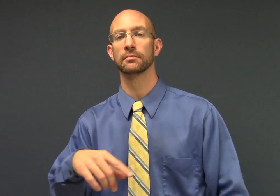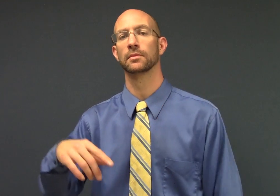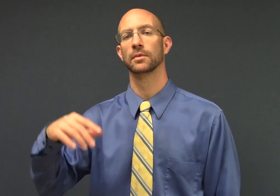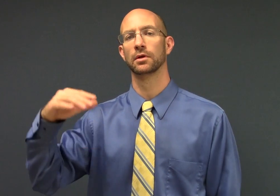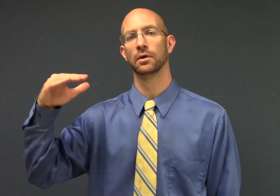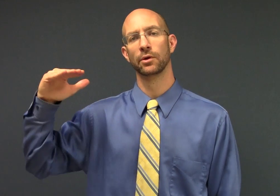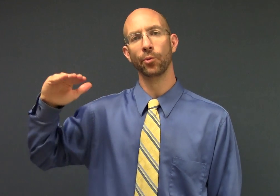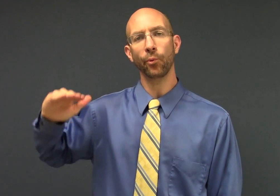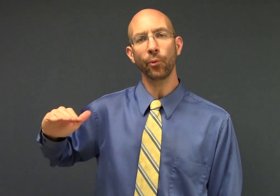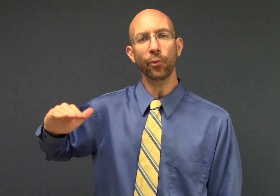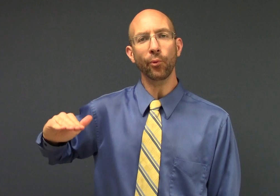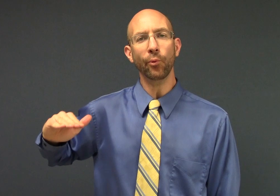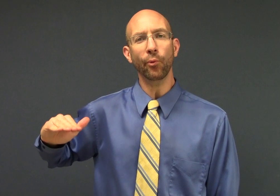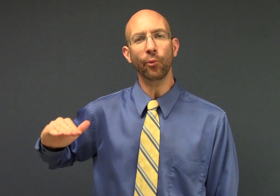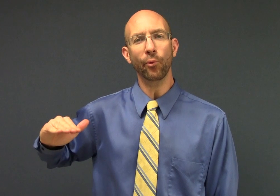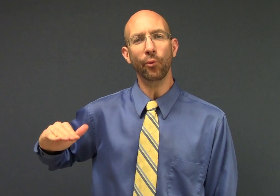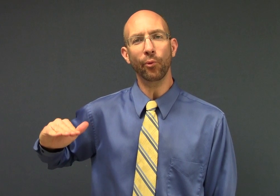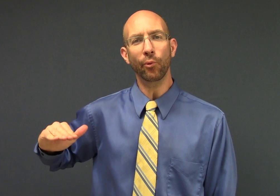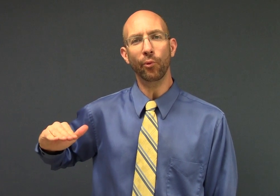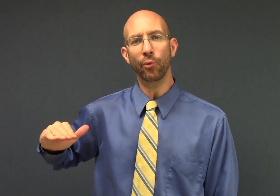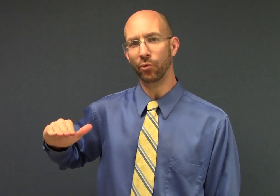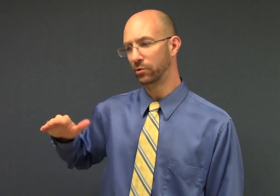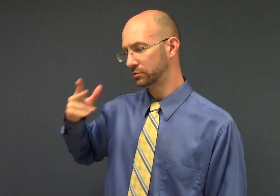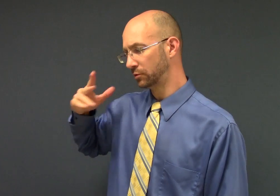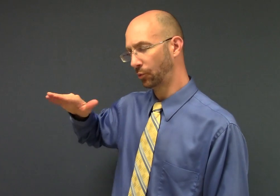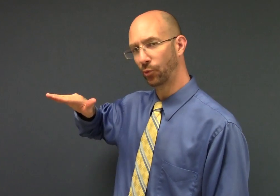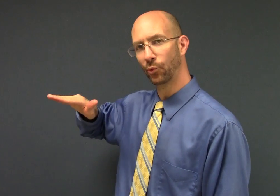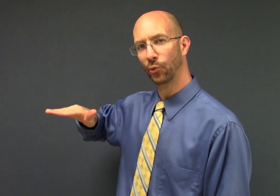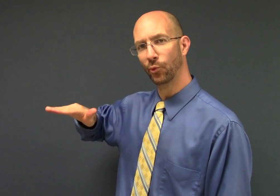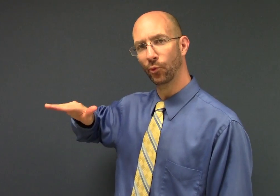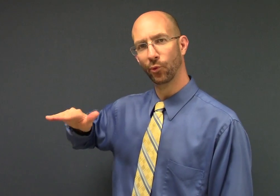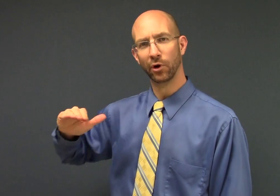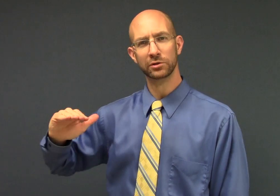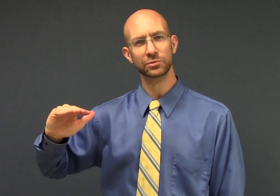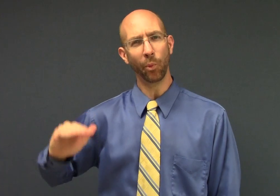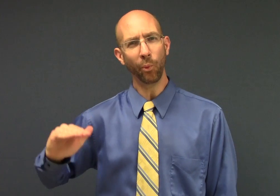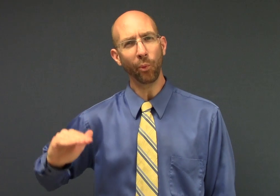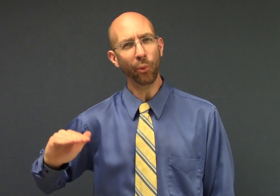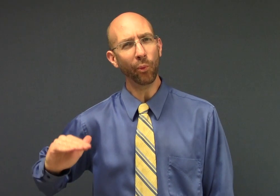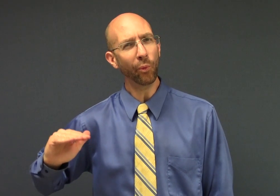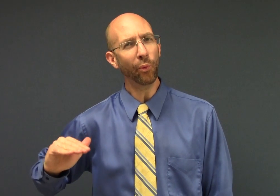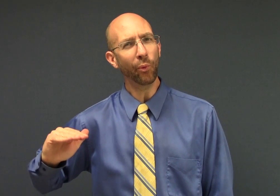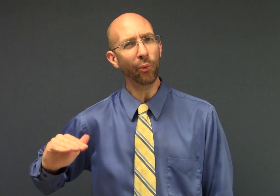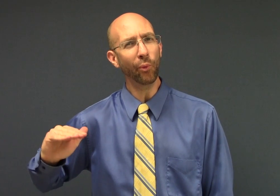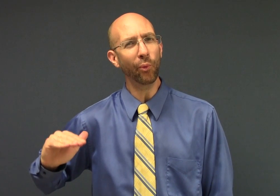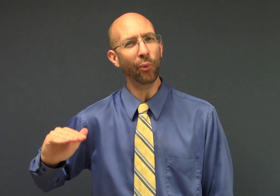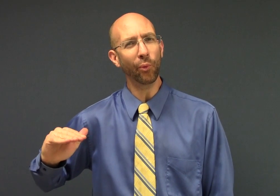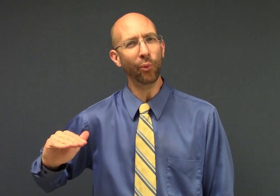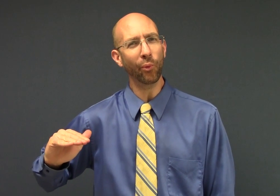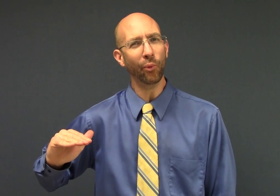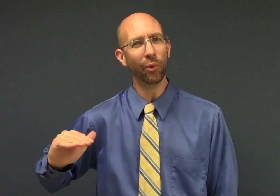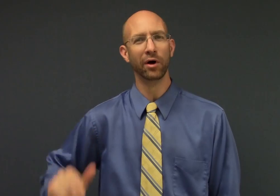3) SHORT.